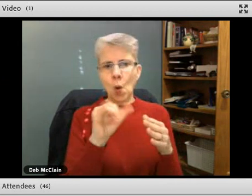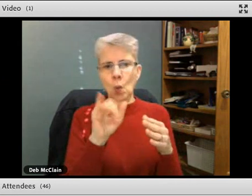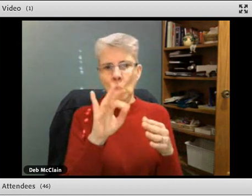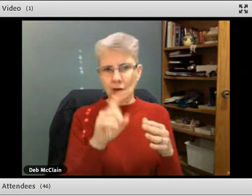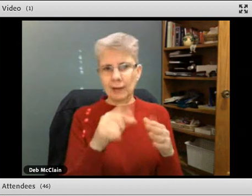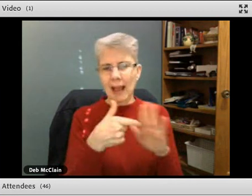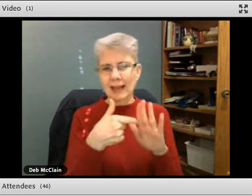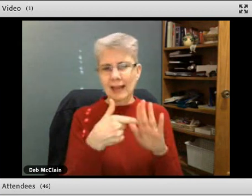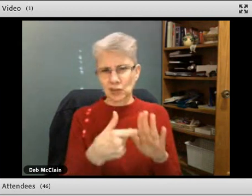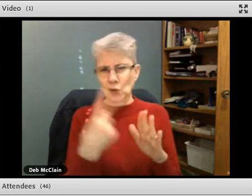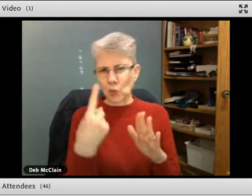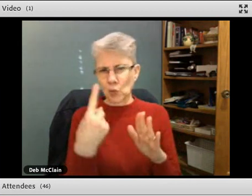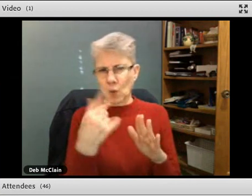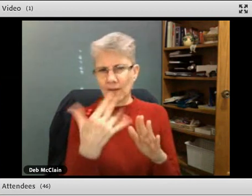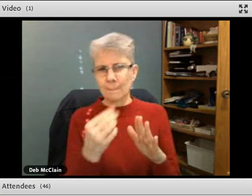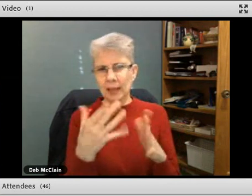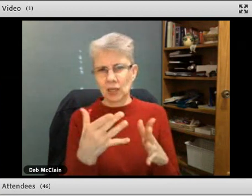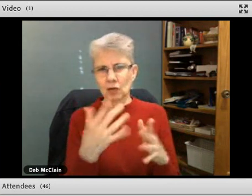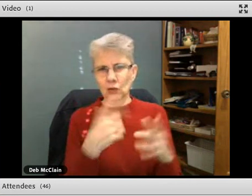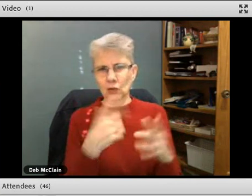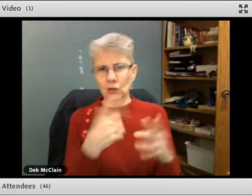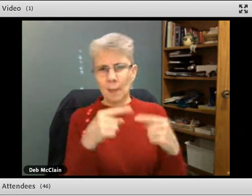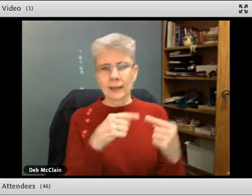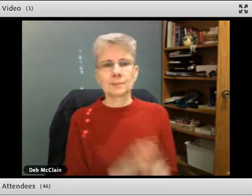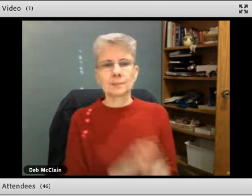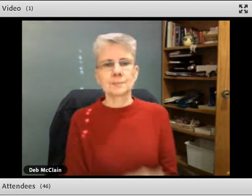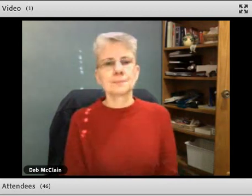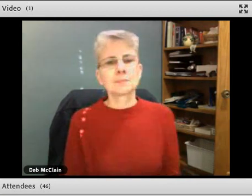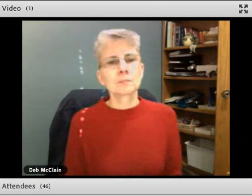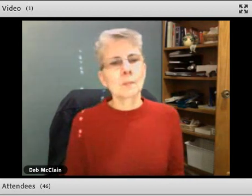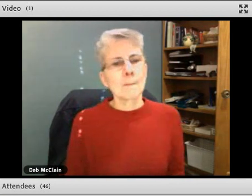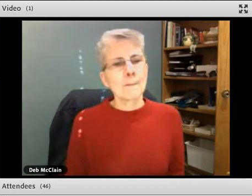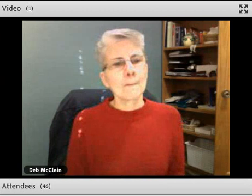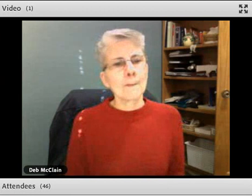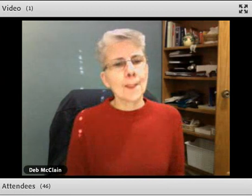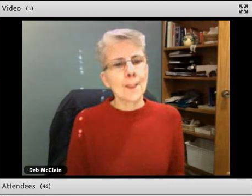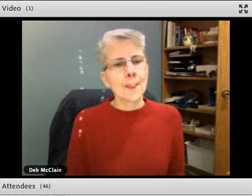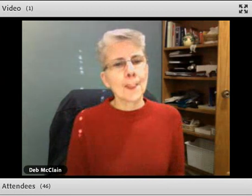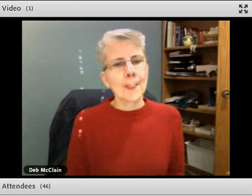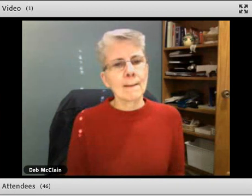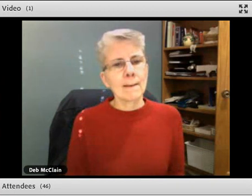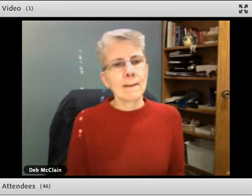go back to an example, because, yeah, the Neil deGrasse Tyson book did have a summary.